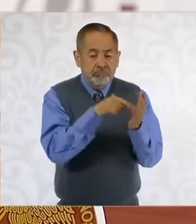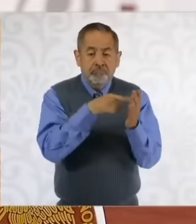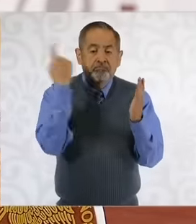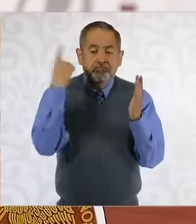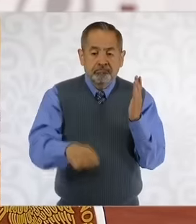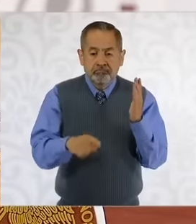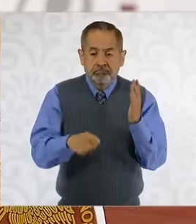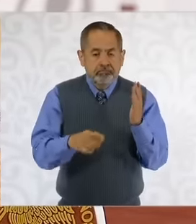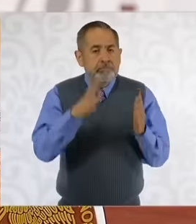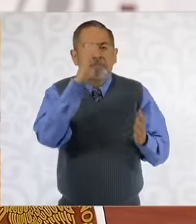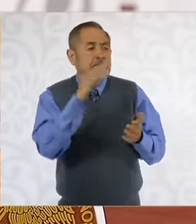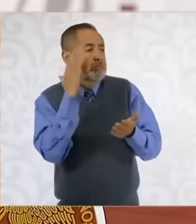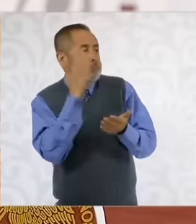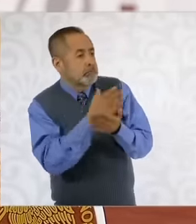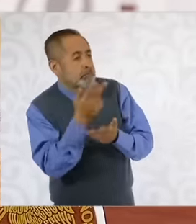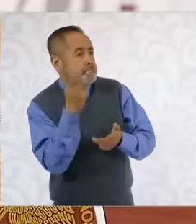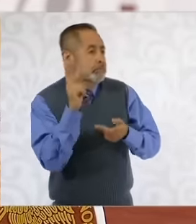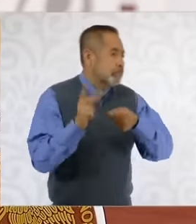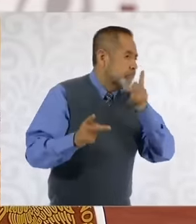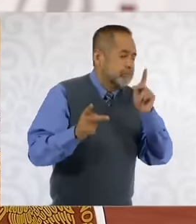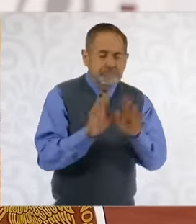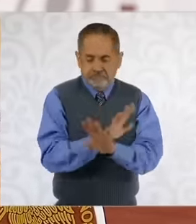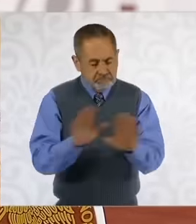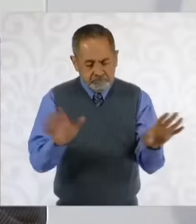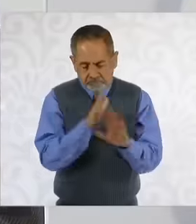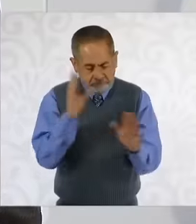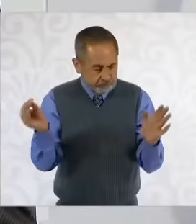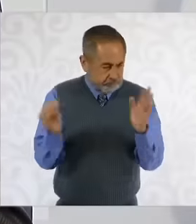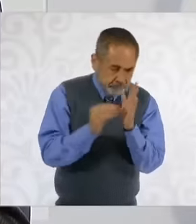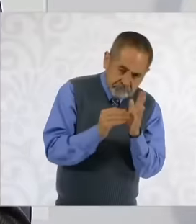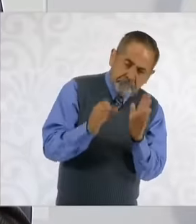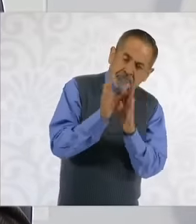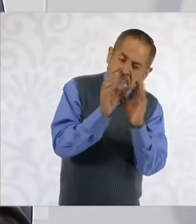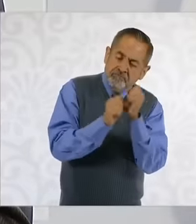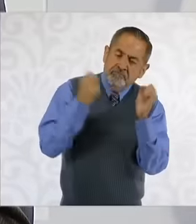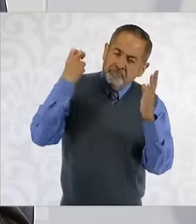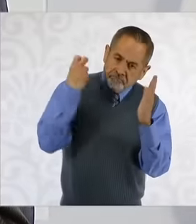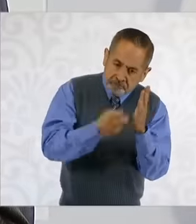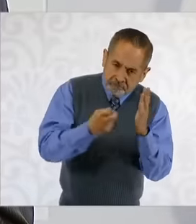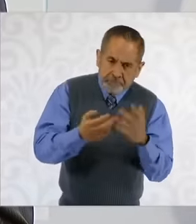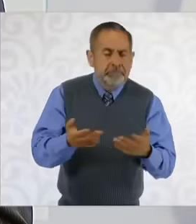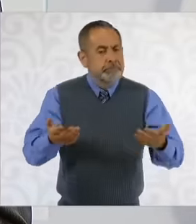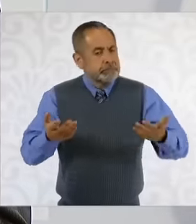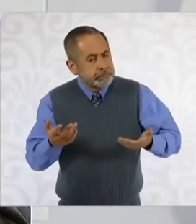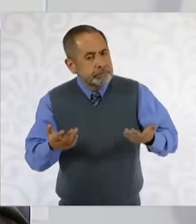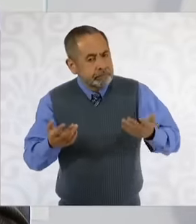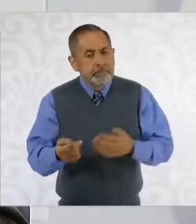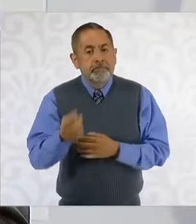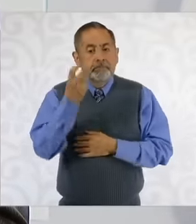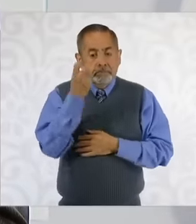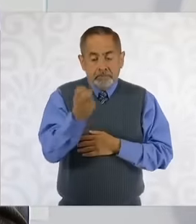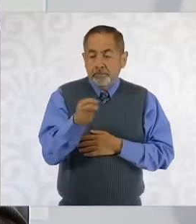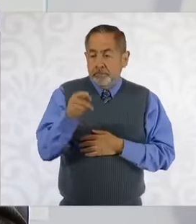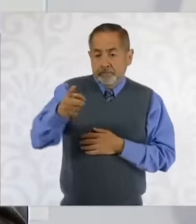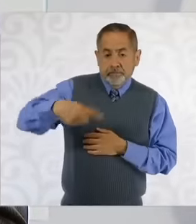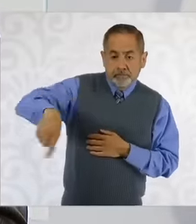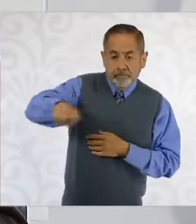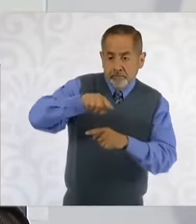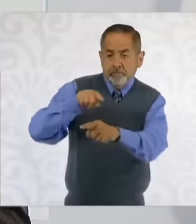and for this reason it is precisely that through the reforming power of the Constitution,